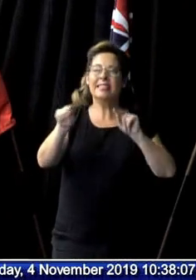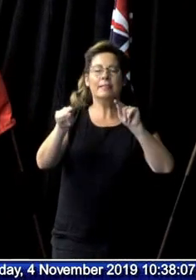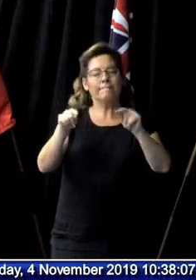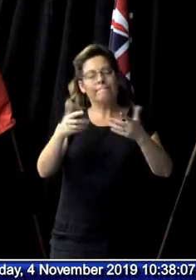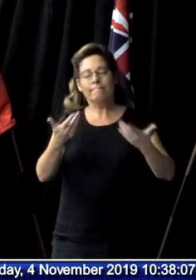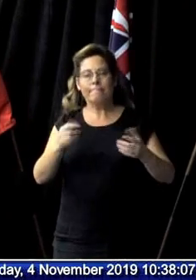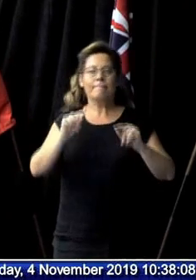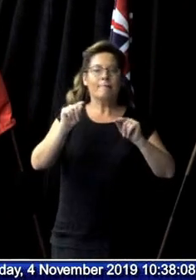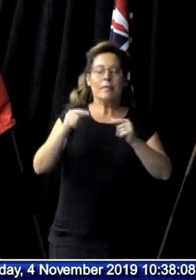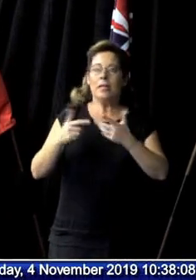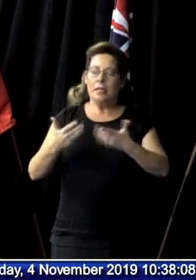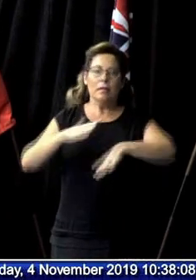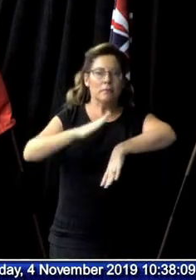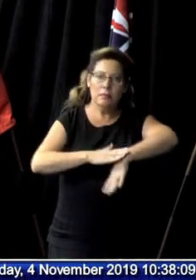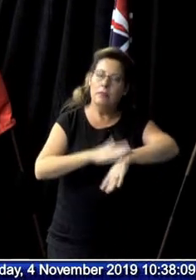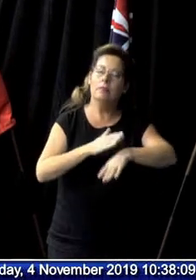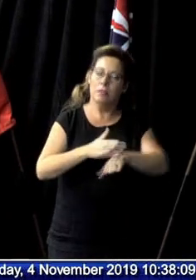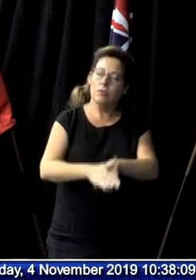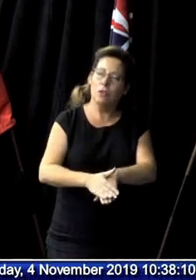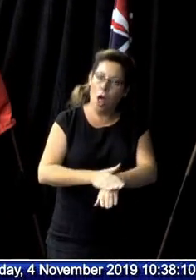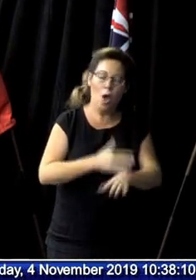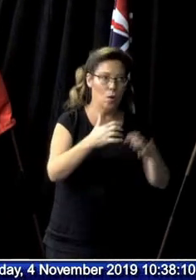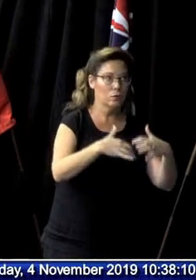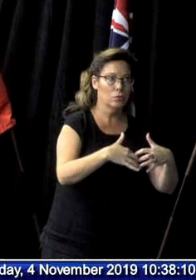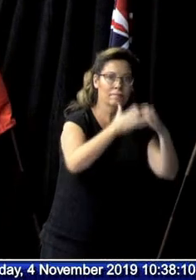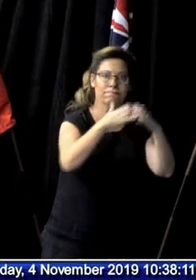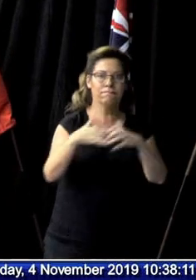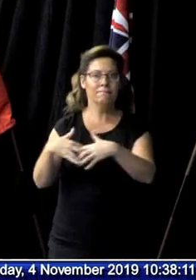It has taken more time than we had hoped but these services are now in place and the